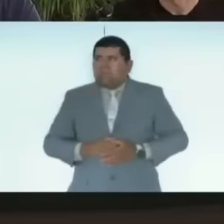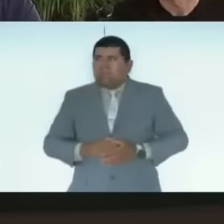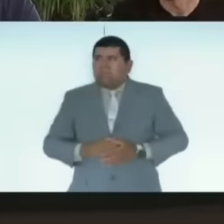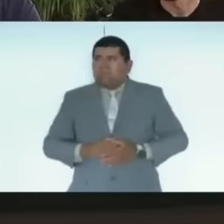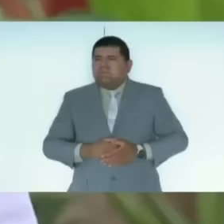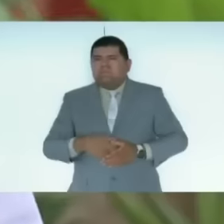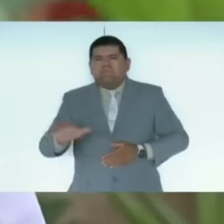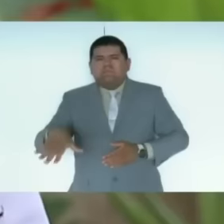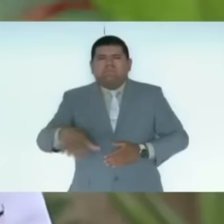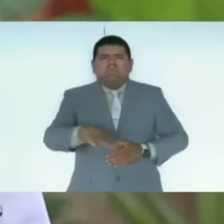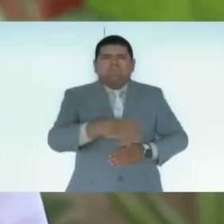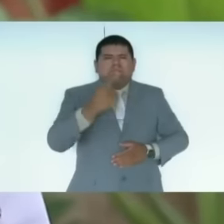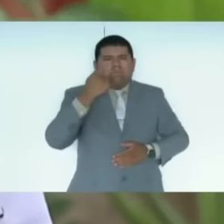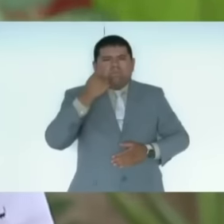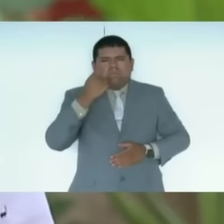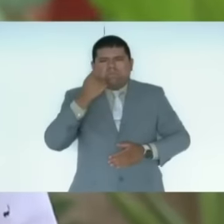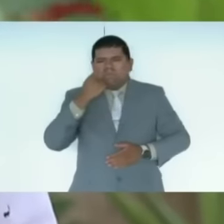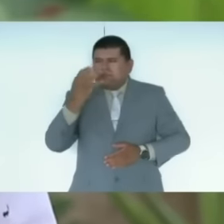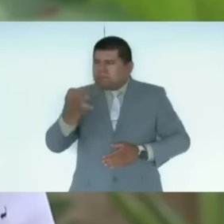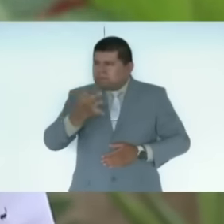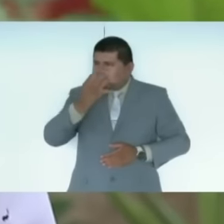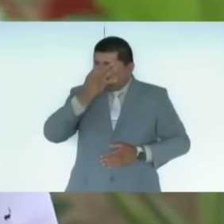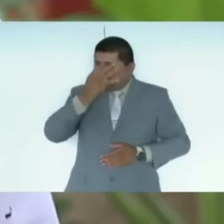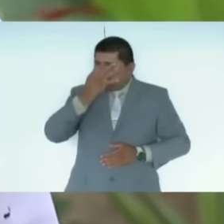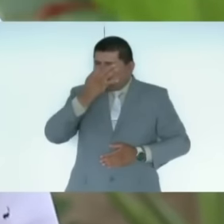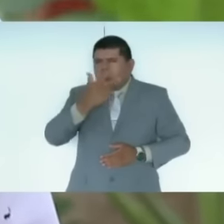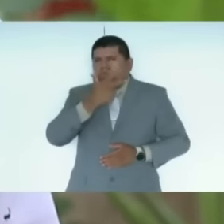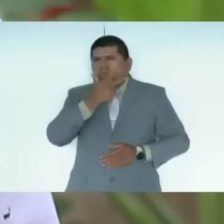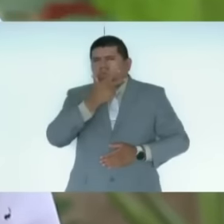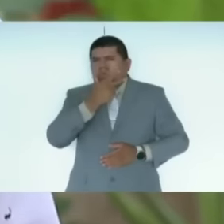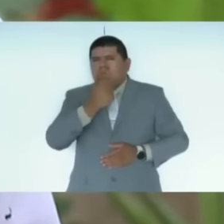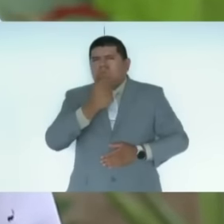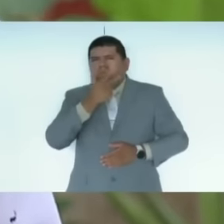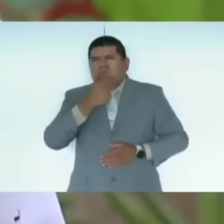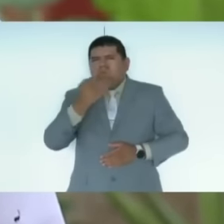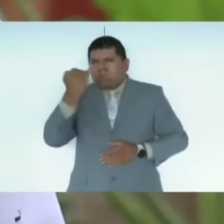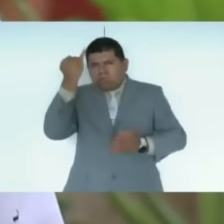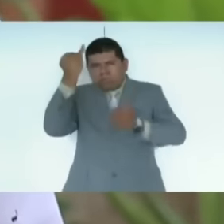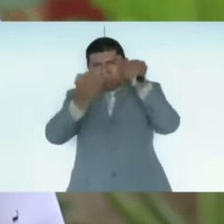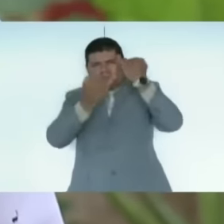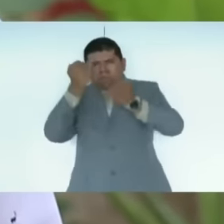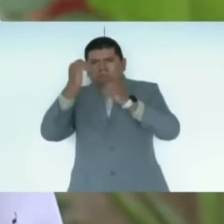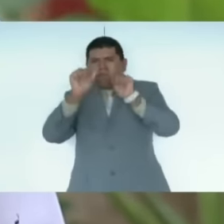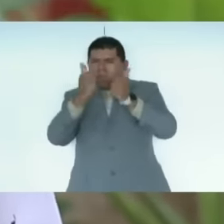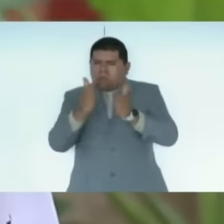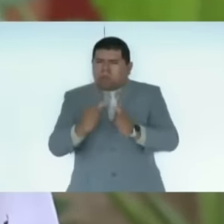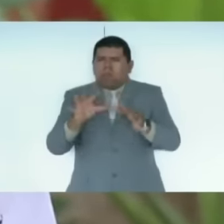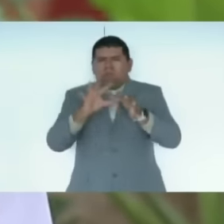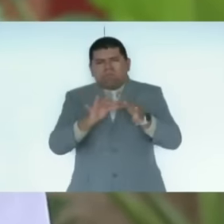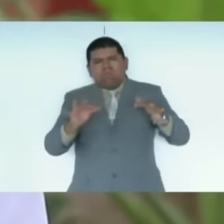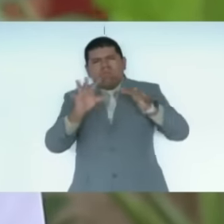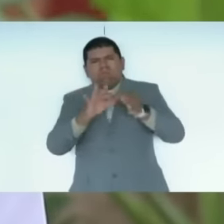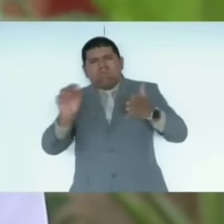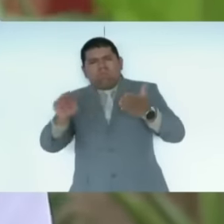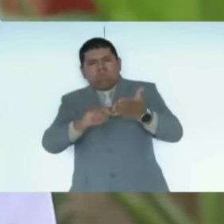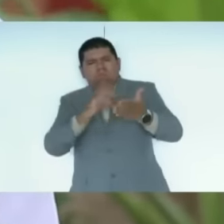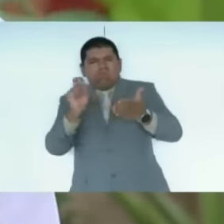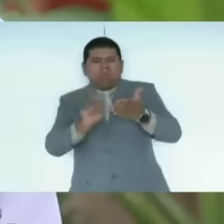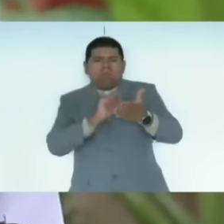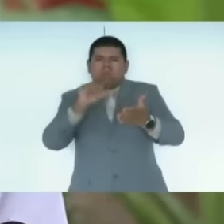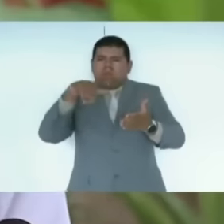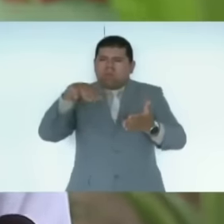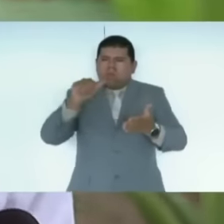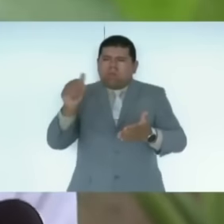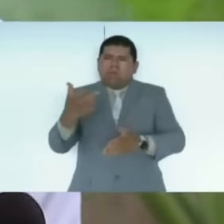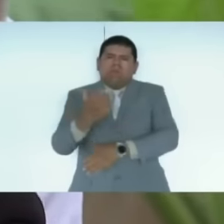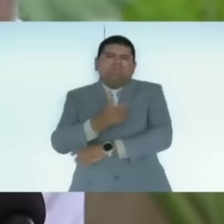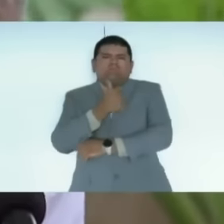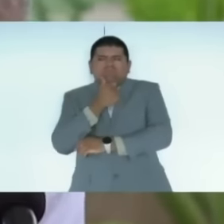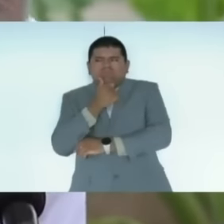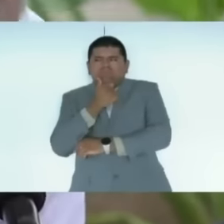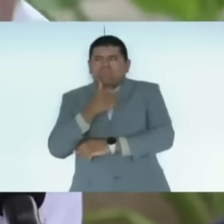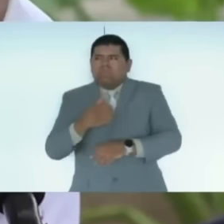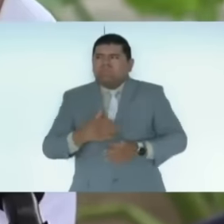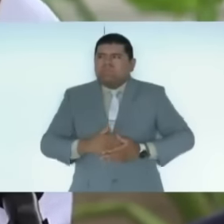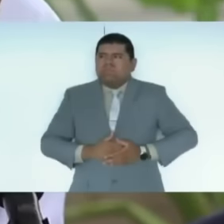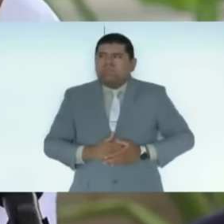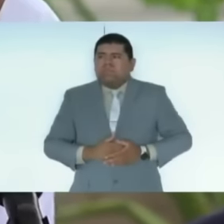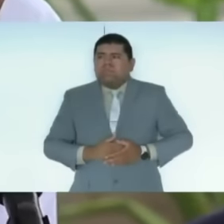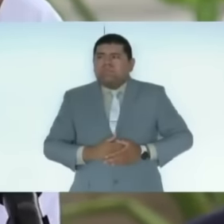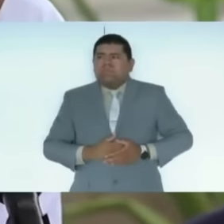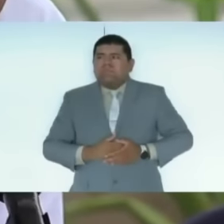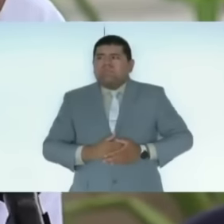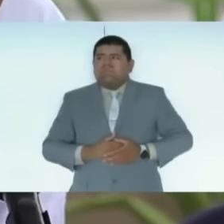to where one of the best poets in Mexico Amado Nervo was born look how I finish the book